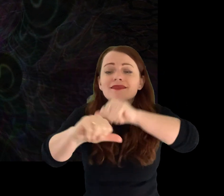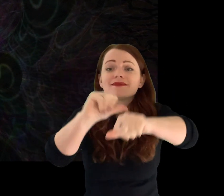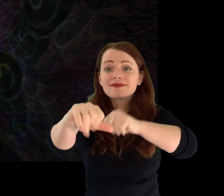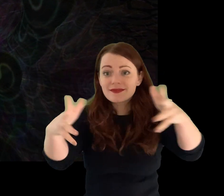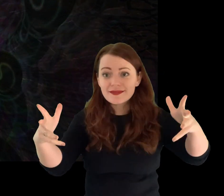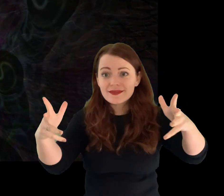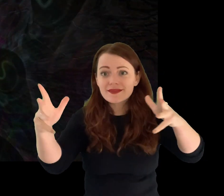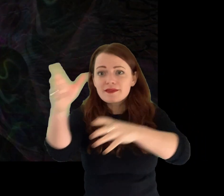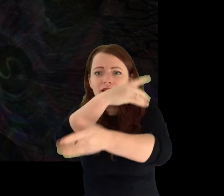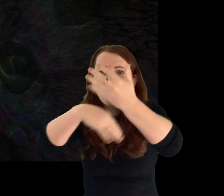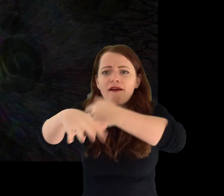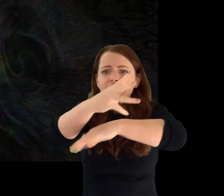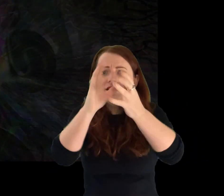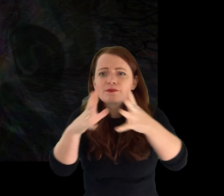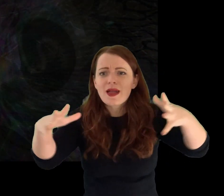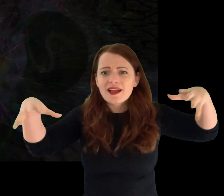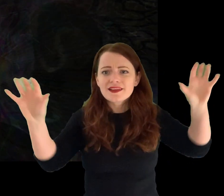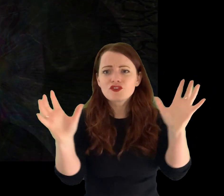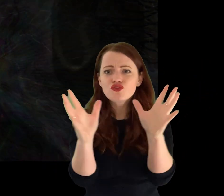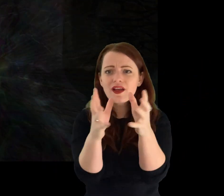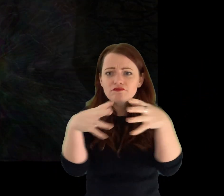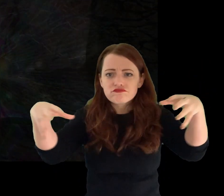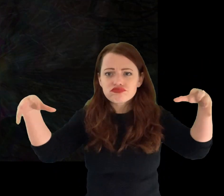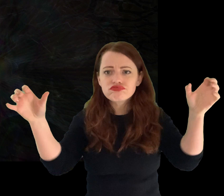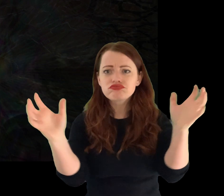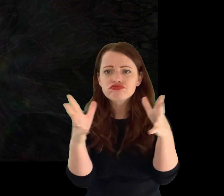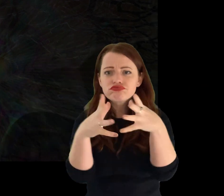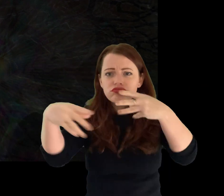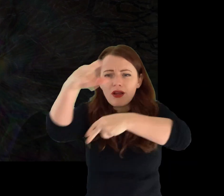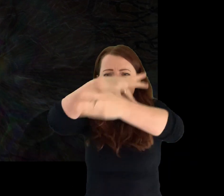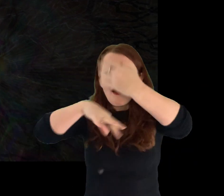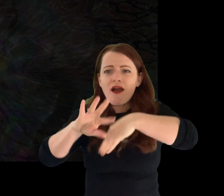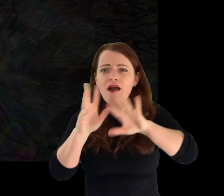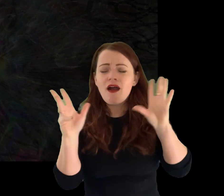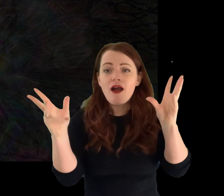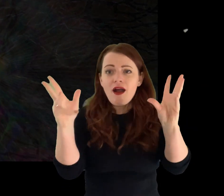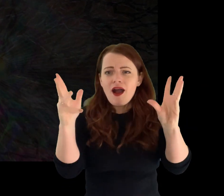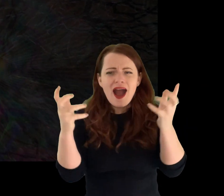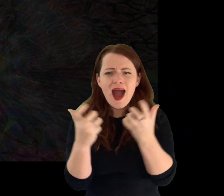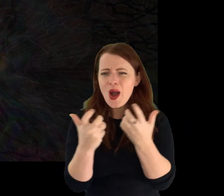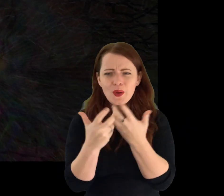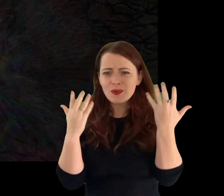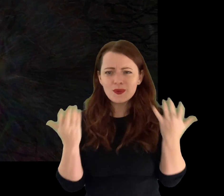replacing patterns expanding and contracting bigger, smaller, bigger, smaller But how can it be?